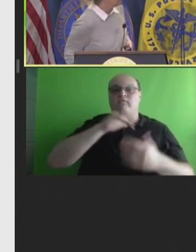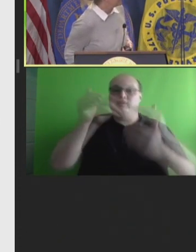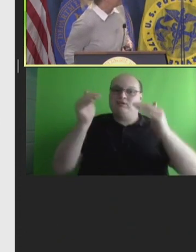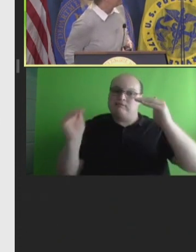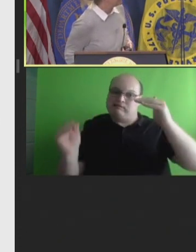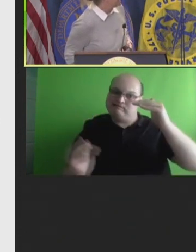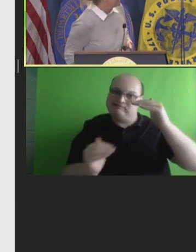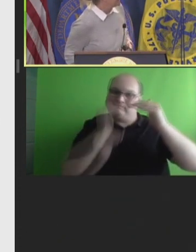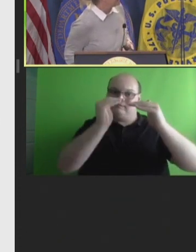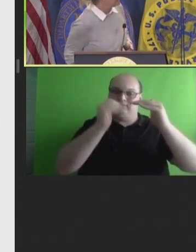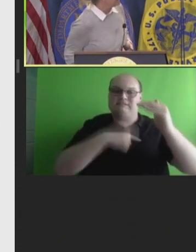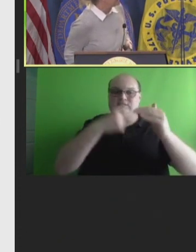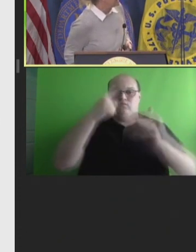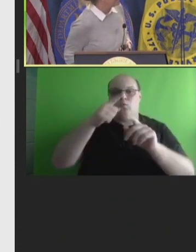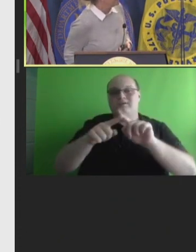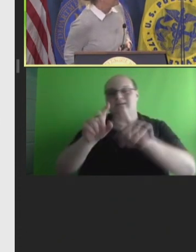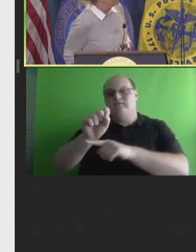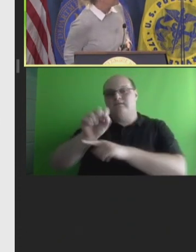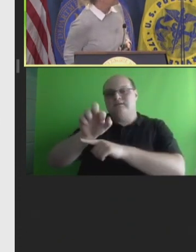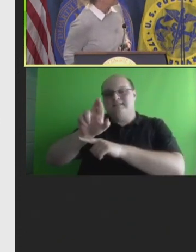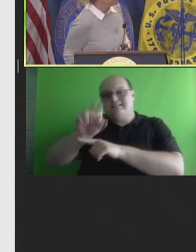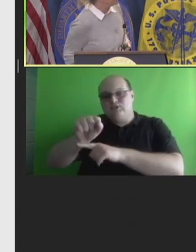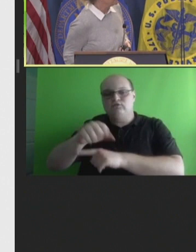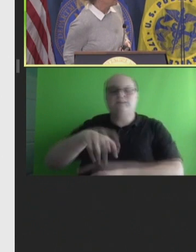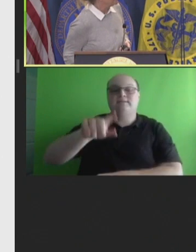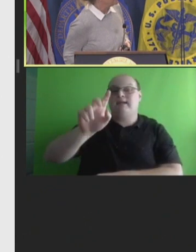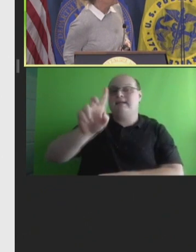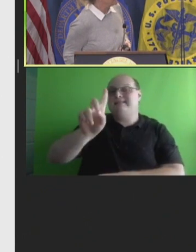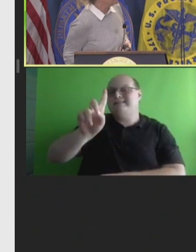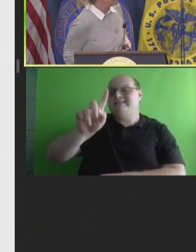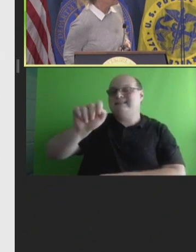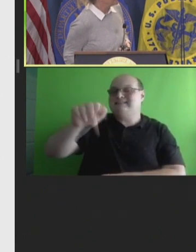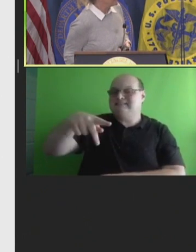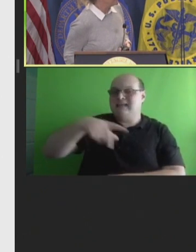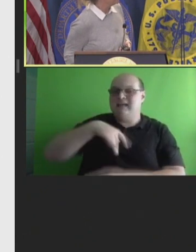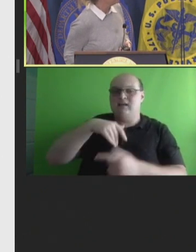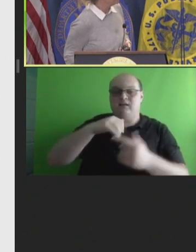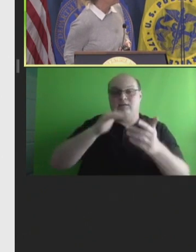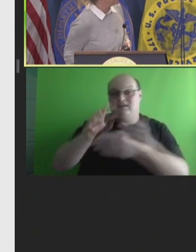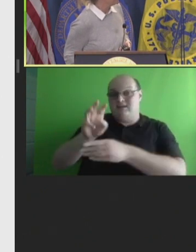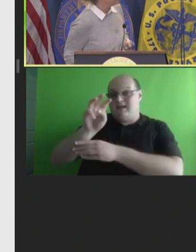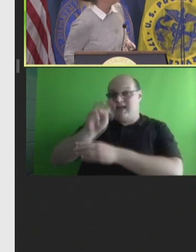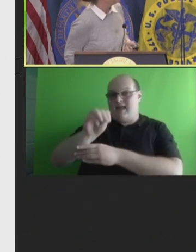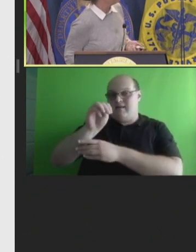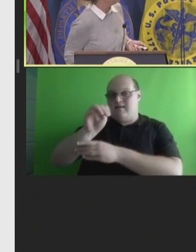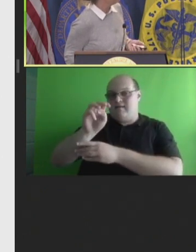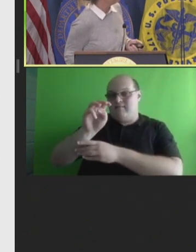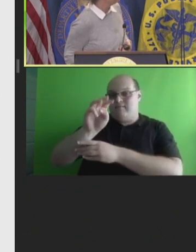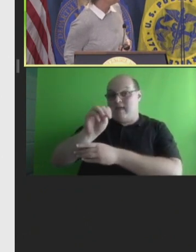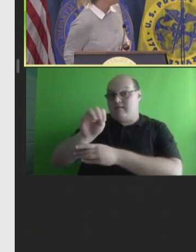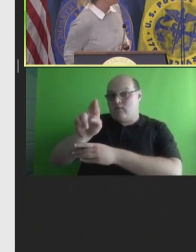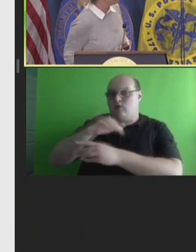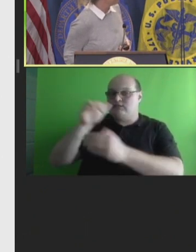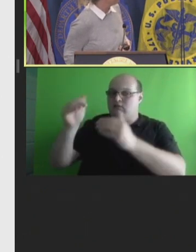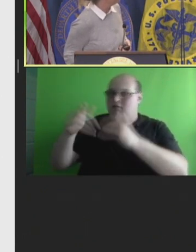series and for DTaP, but still need to catch up with MMW -- MMR, measles, mumps, rubella.